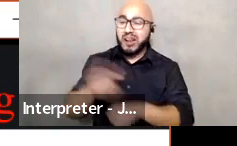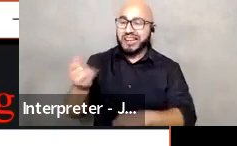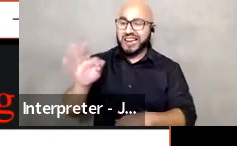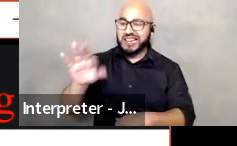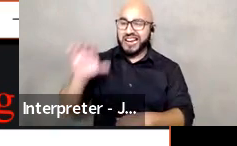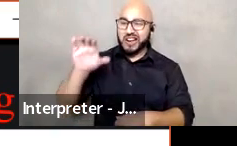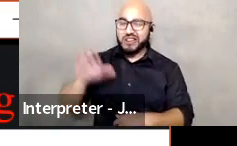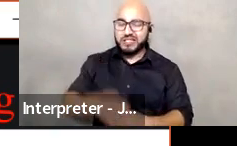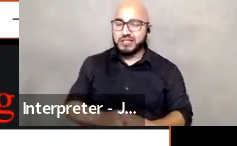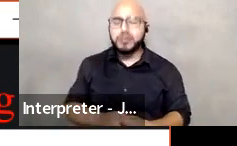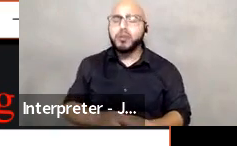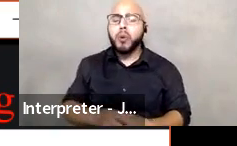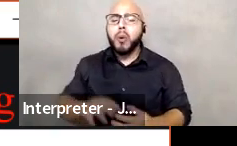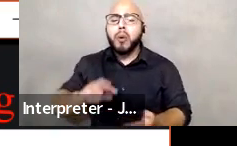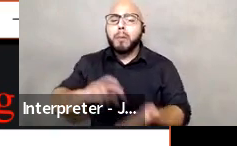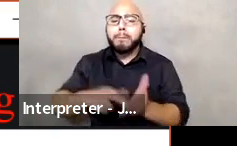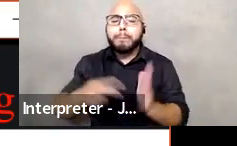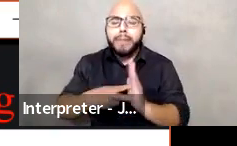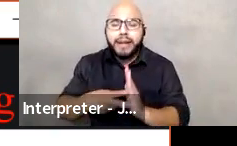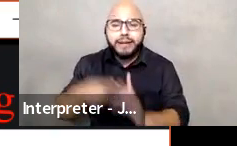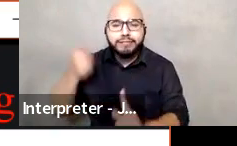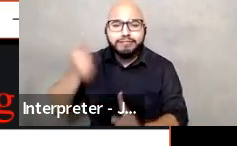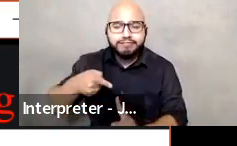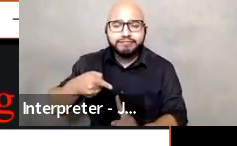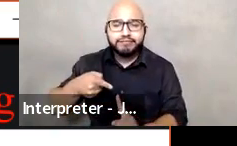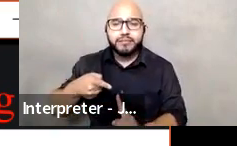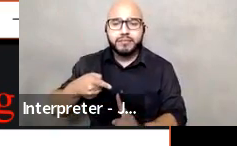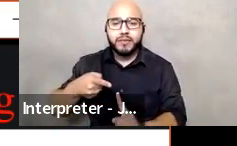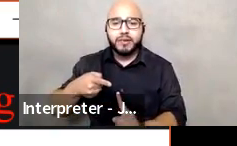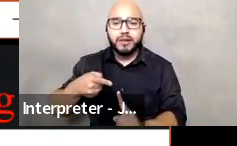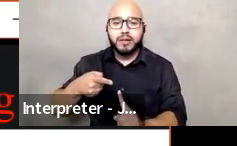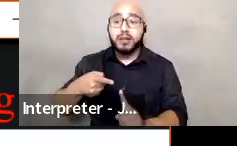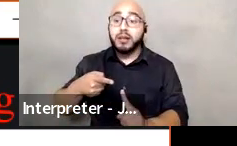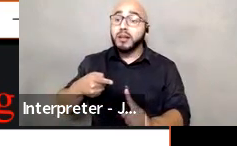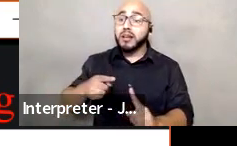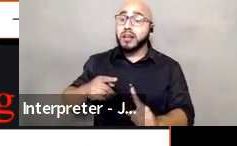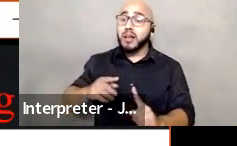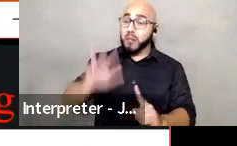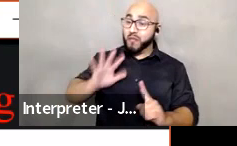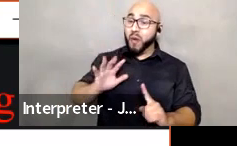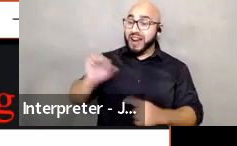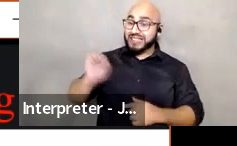In other words, this was once southern governments were fully.